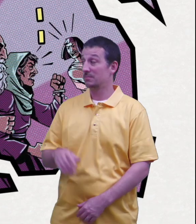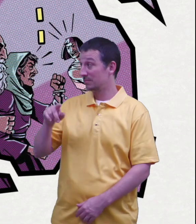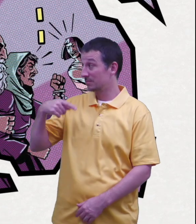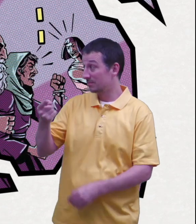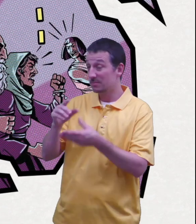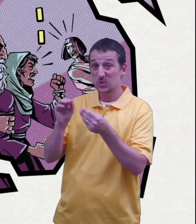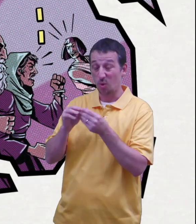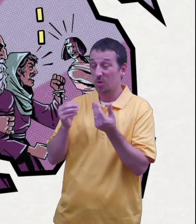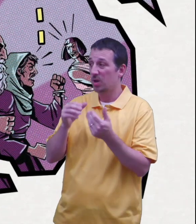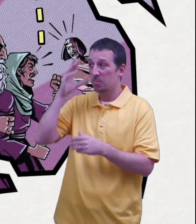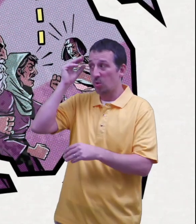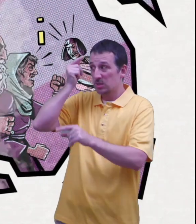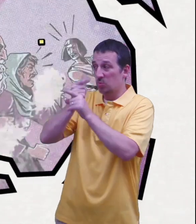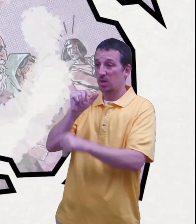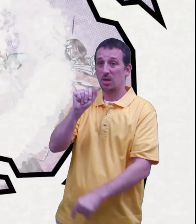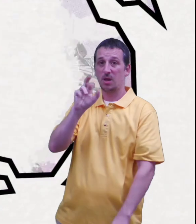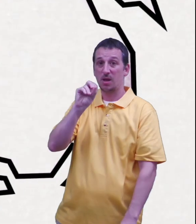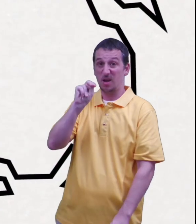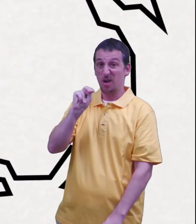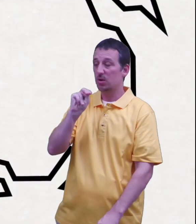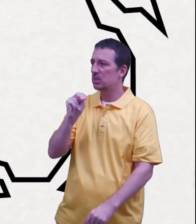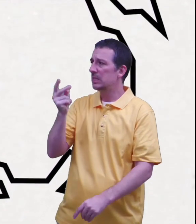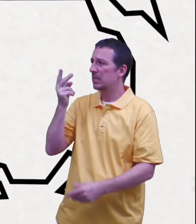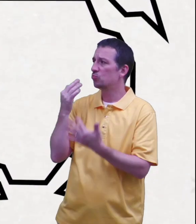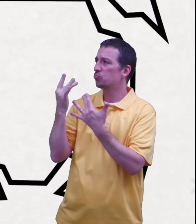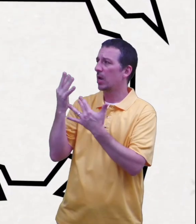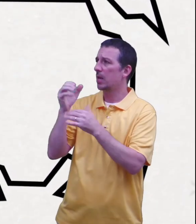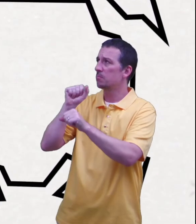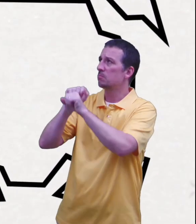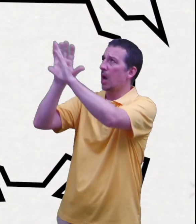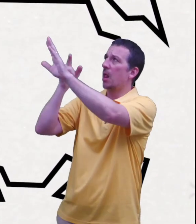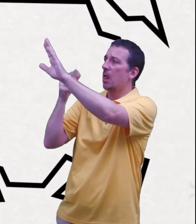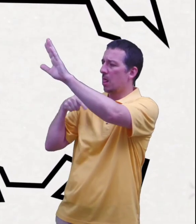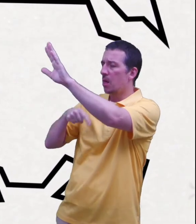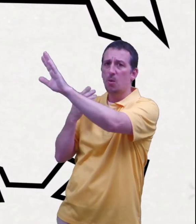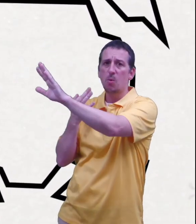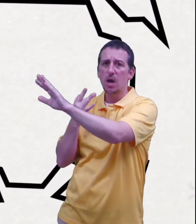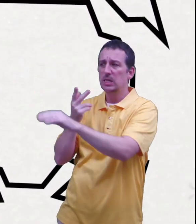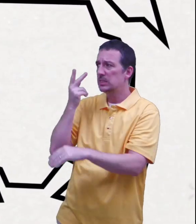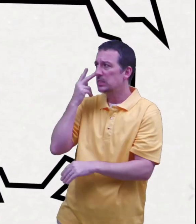Then you get to Aaron at Mount Sinai, and we read how he sees